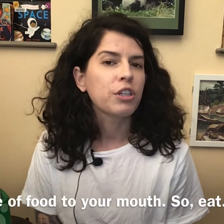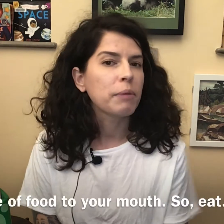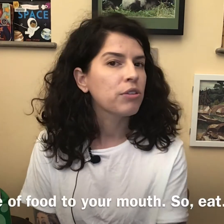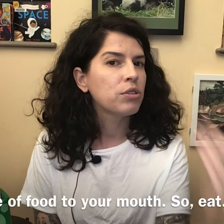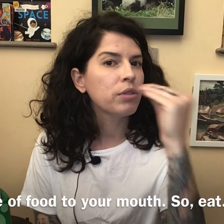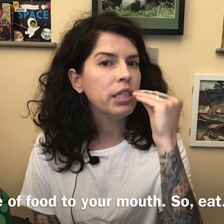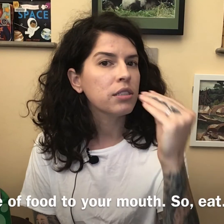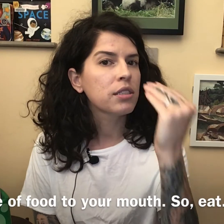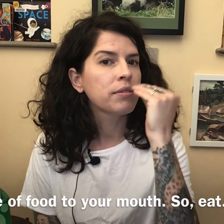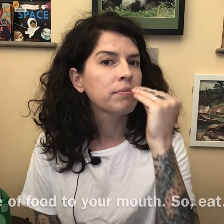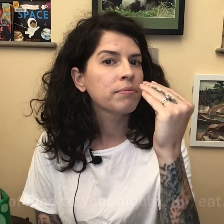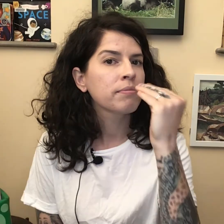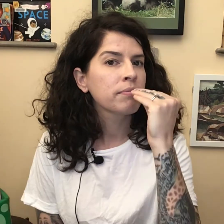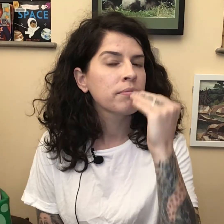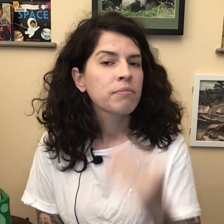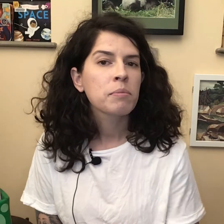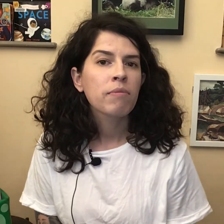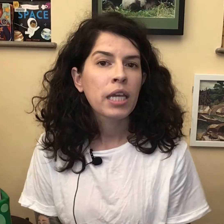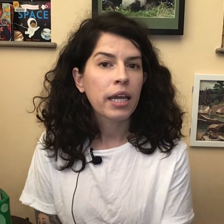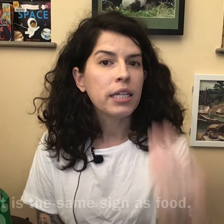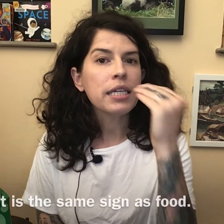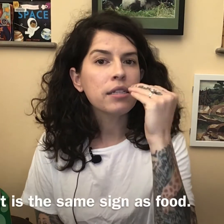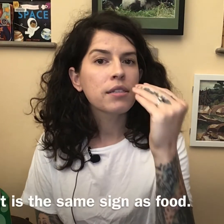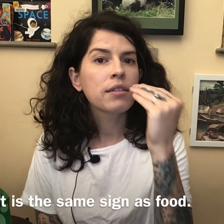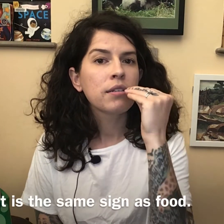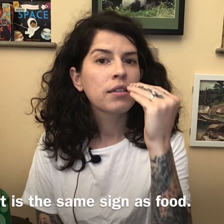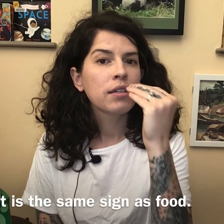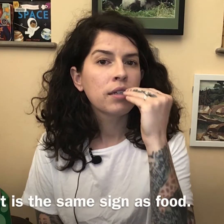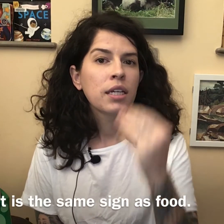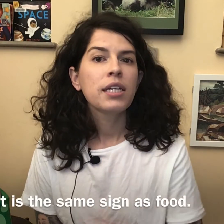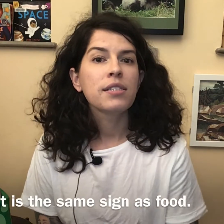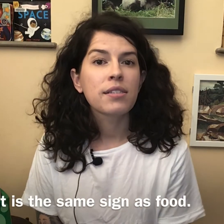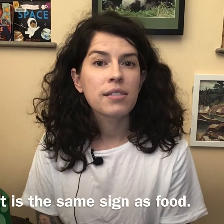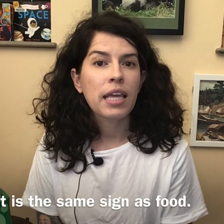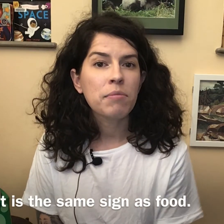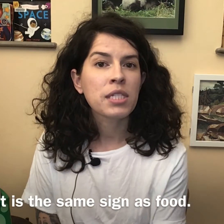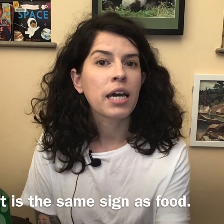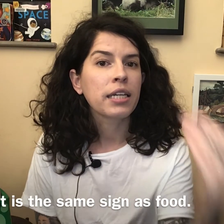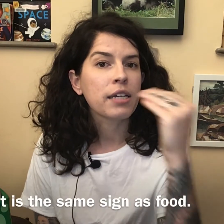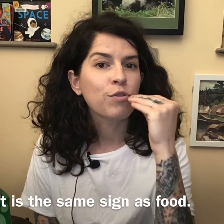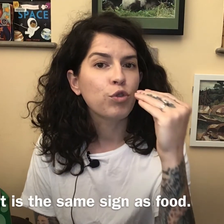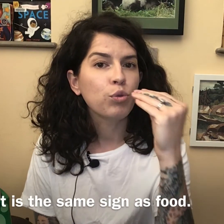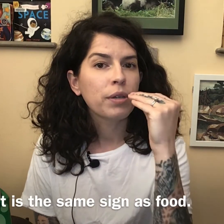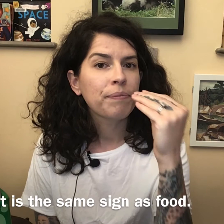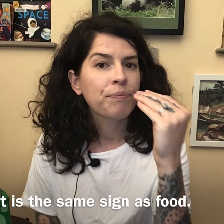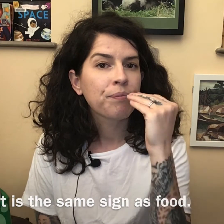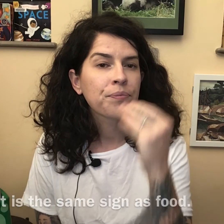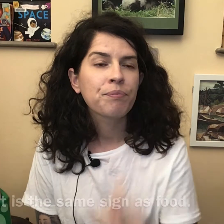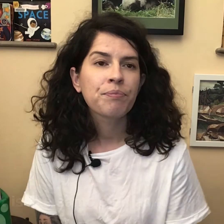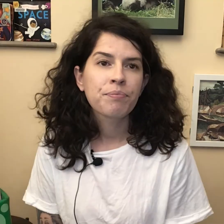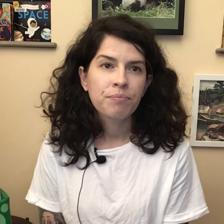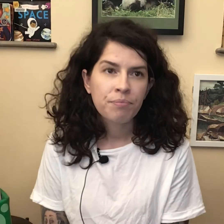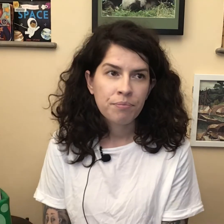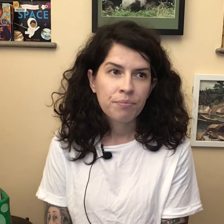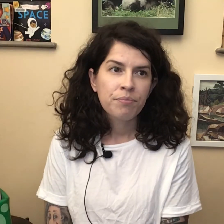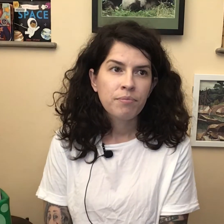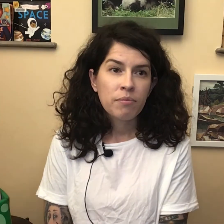your mouth. So, eat. And eat is the same sign as food.